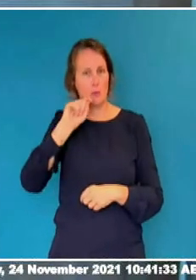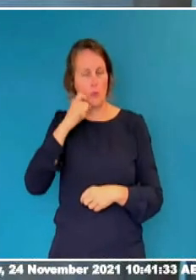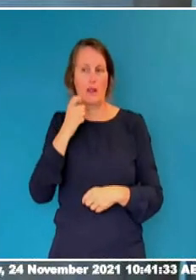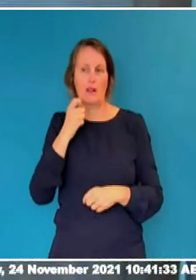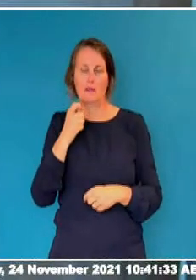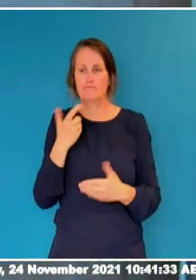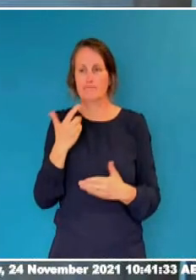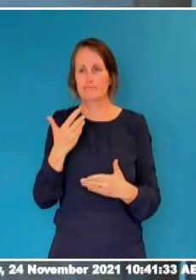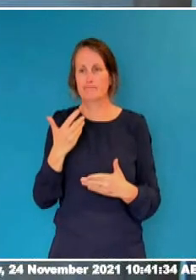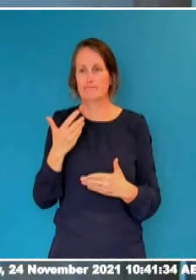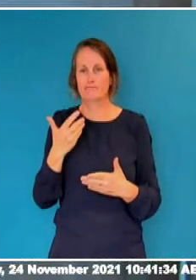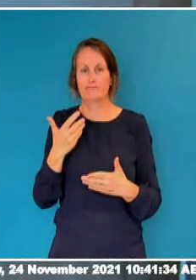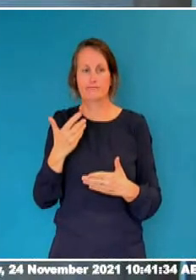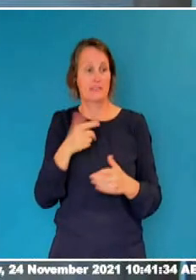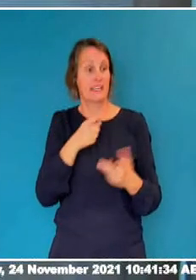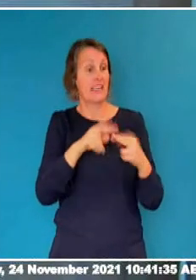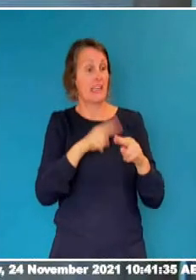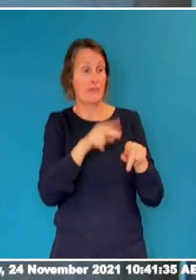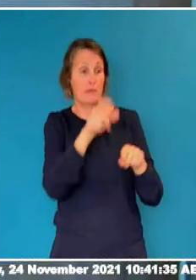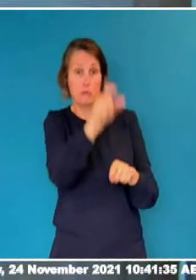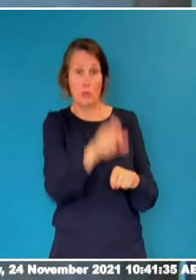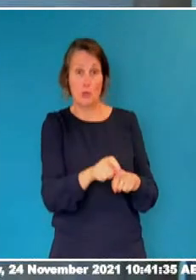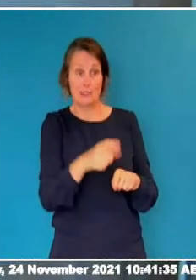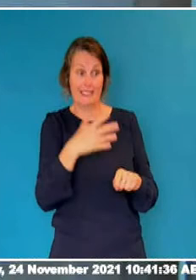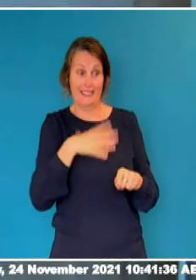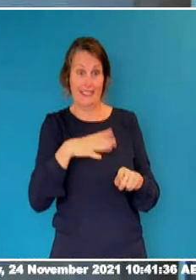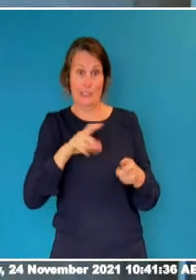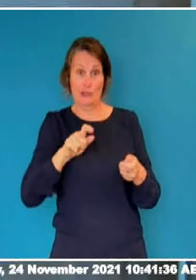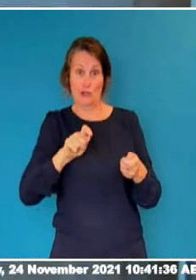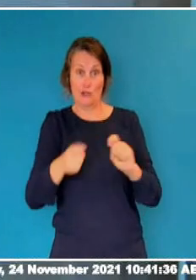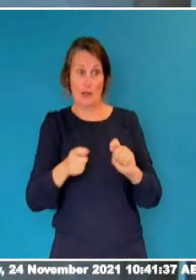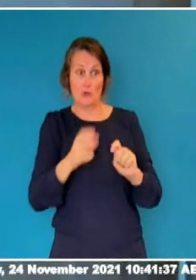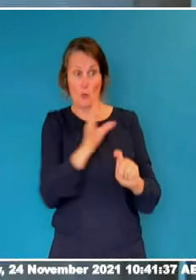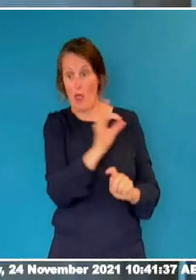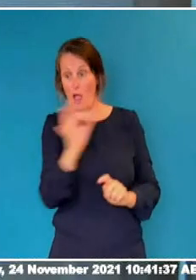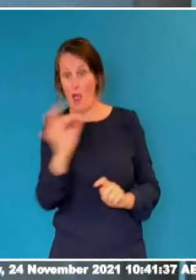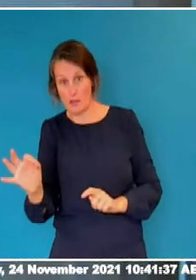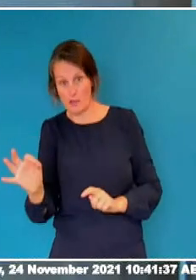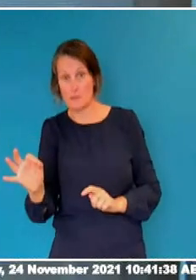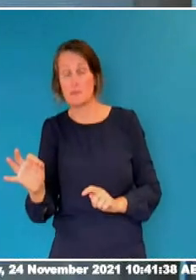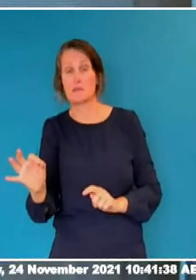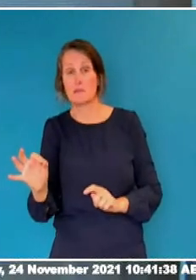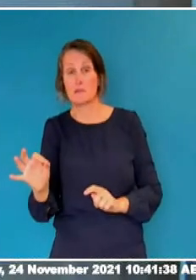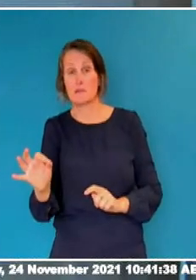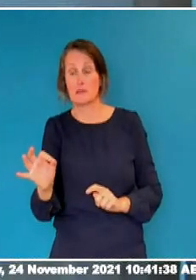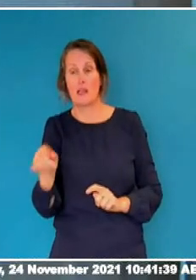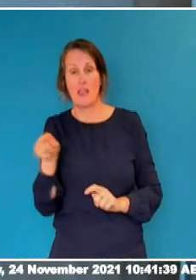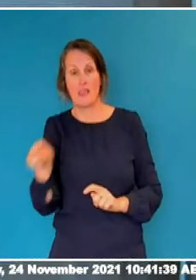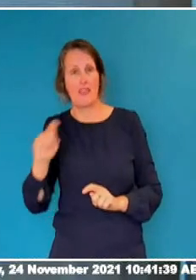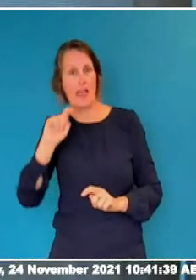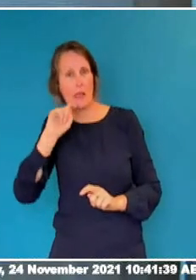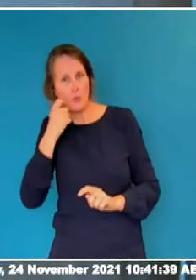guess, any requests that come through, they would do a very early intervention assessment